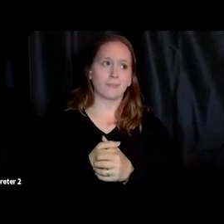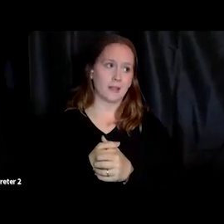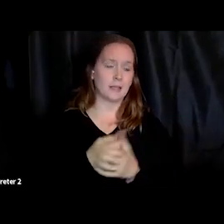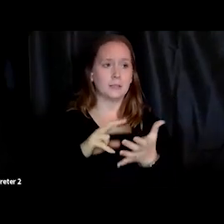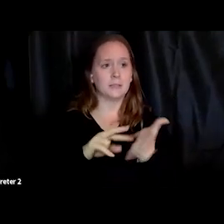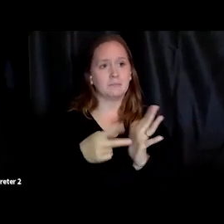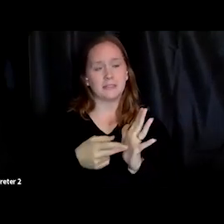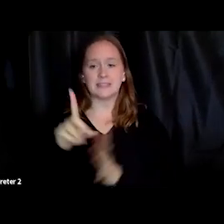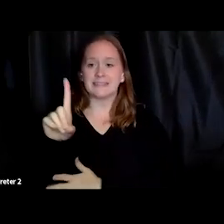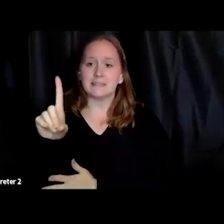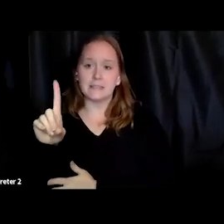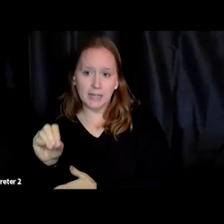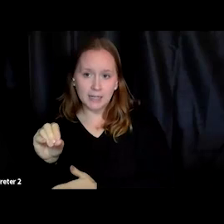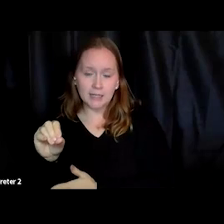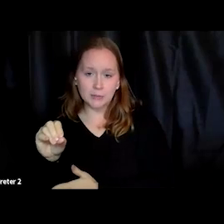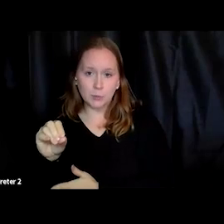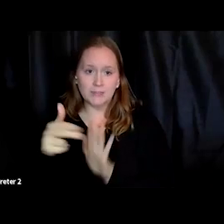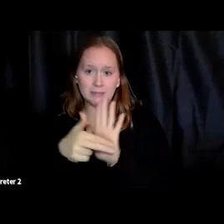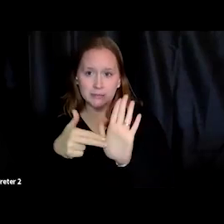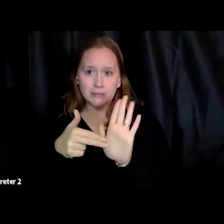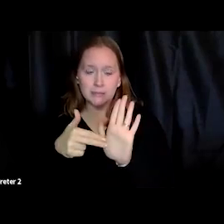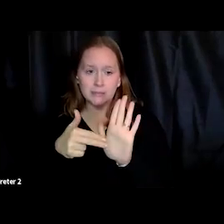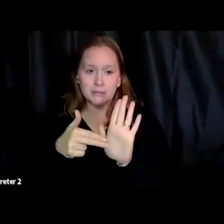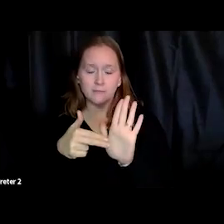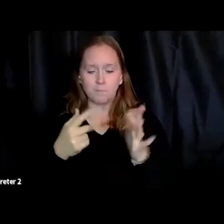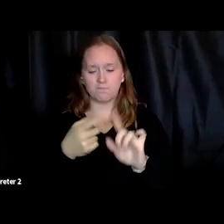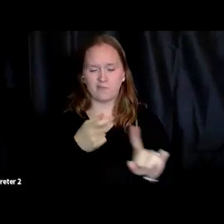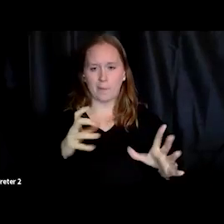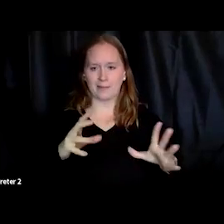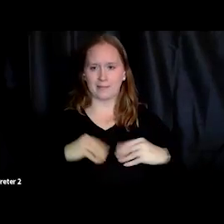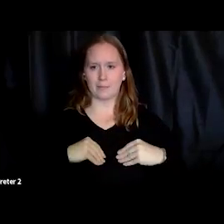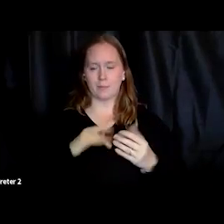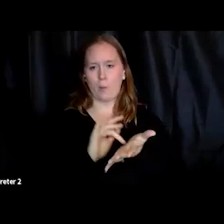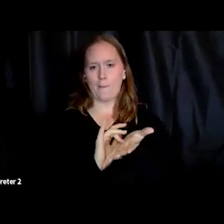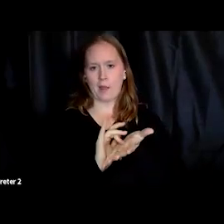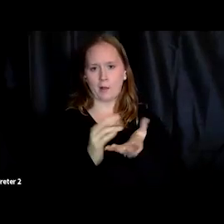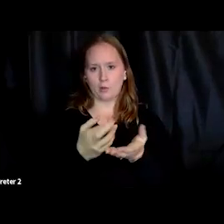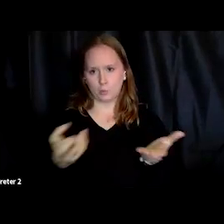made by an acceptable medical source and that that impairment